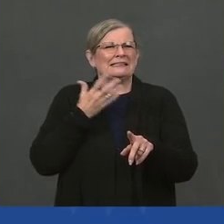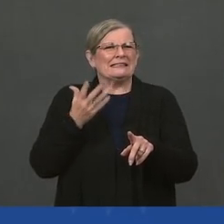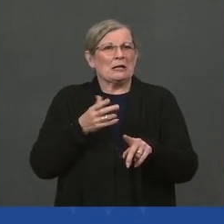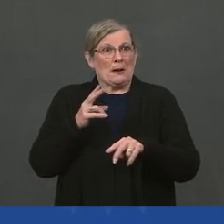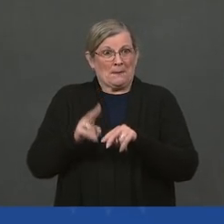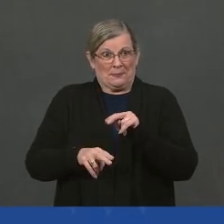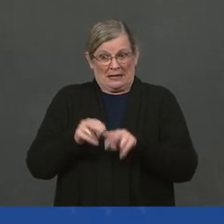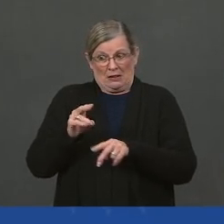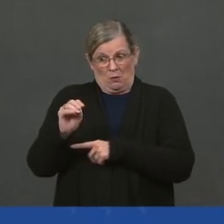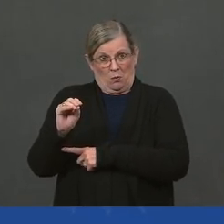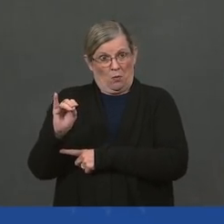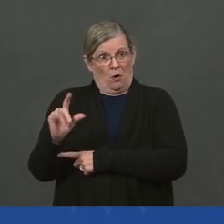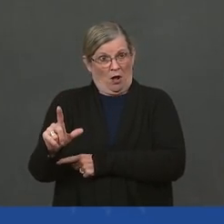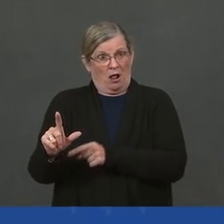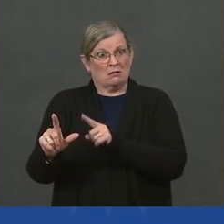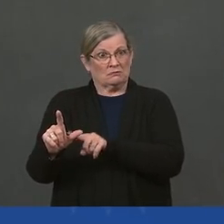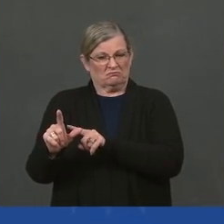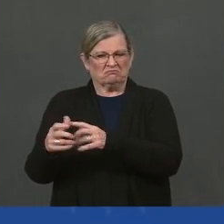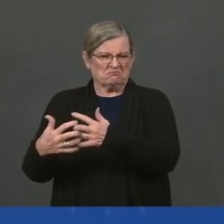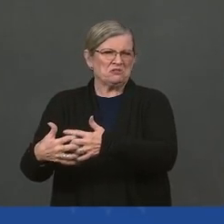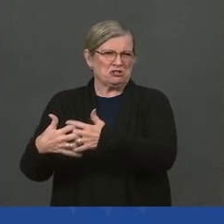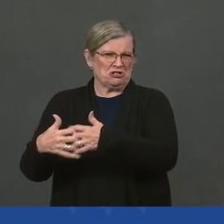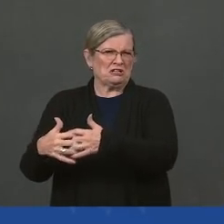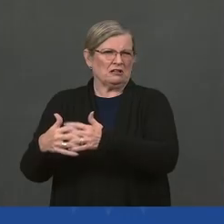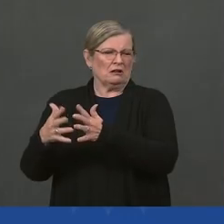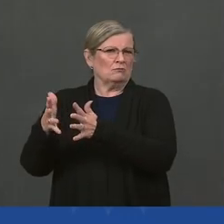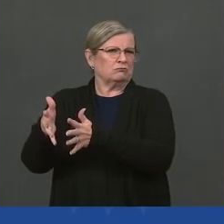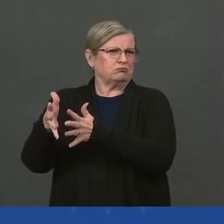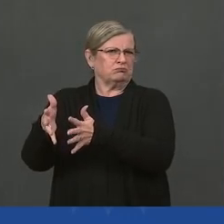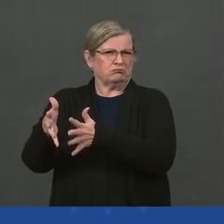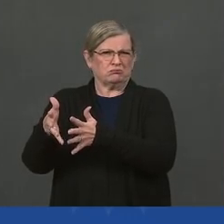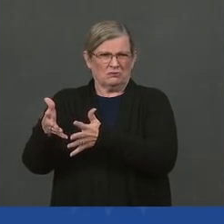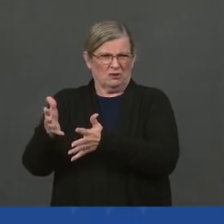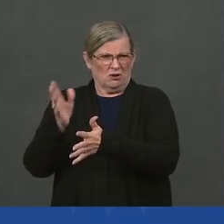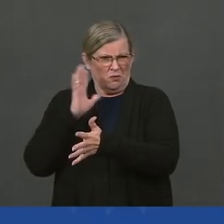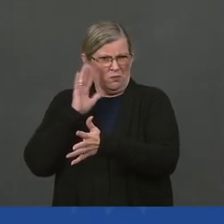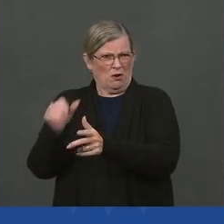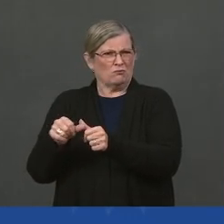Well, why not invest now if we're going provide for the help for nations in --